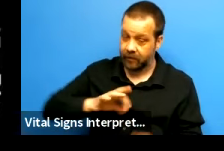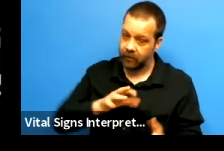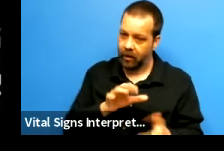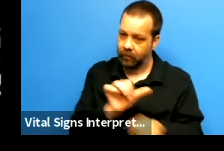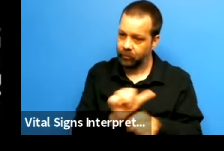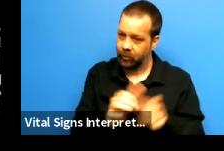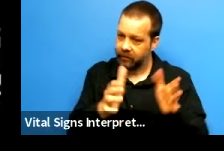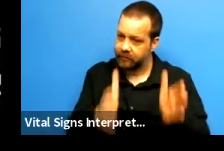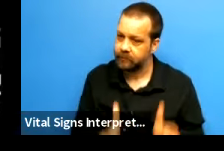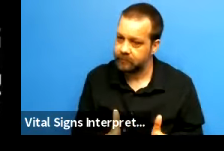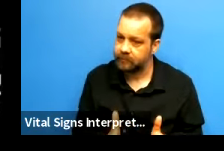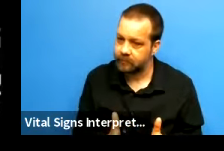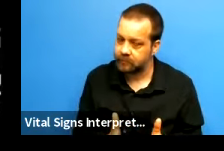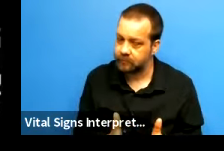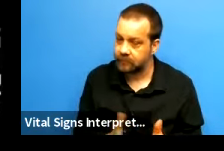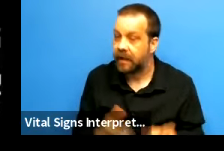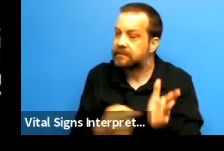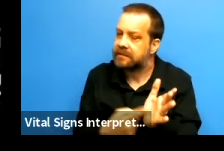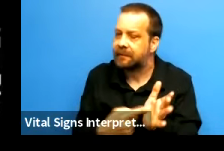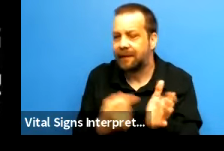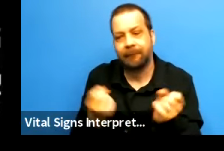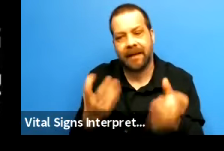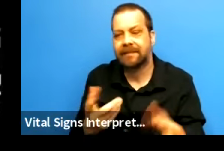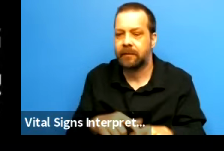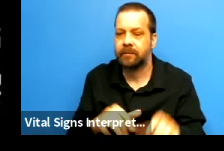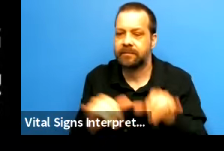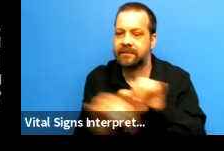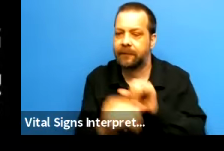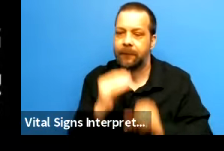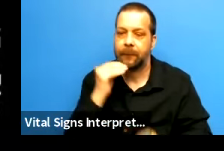And in many situations telework is an option.